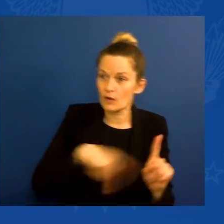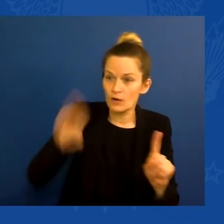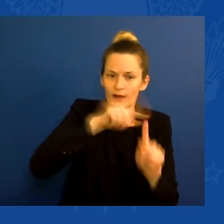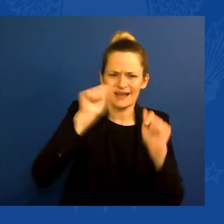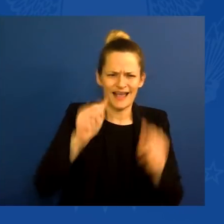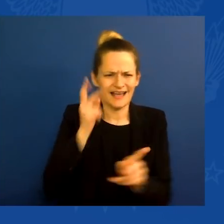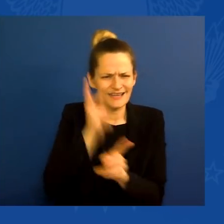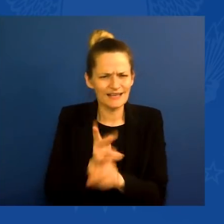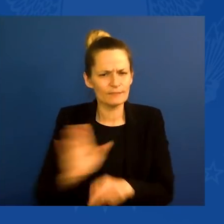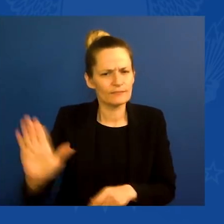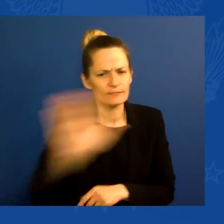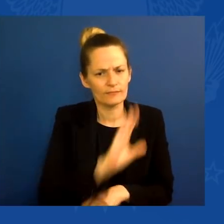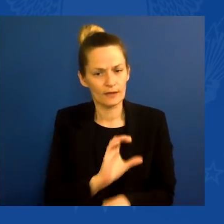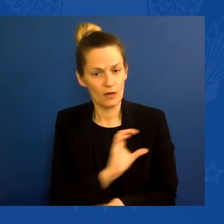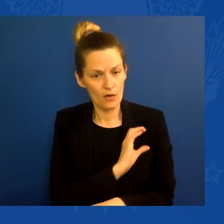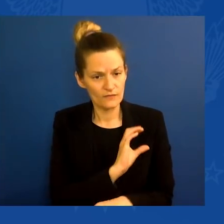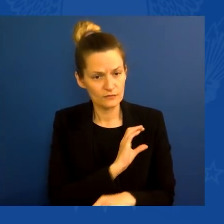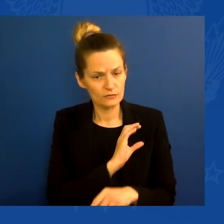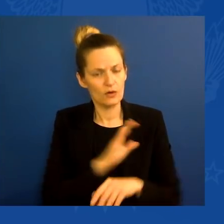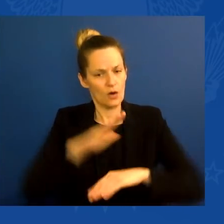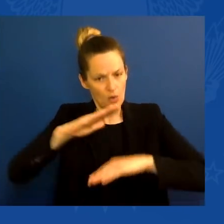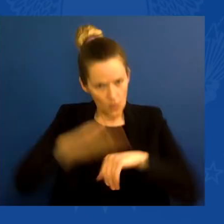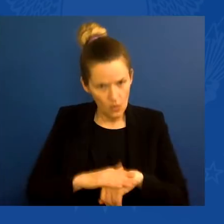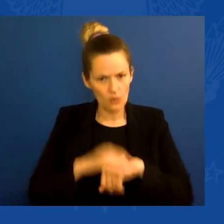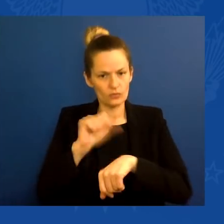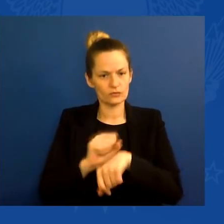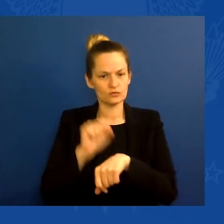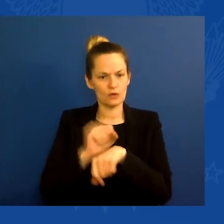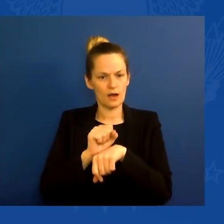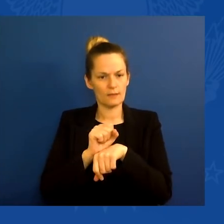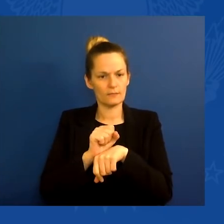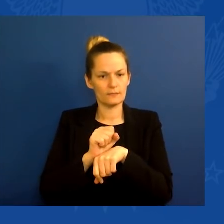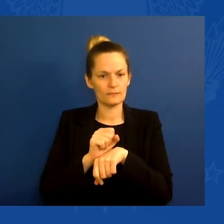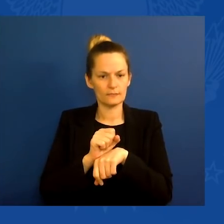and fight to keep communities safe. And it's working.